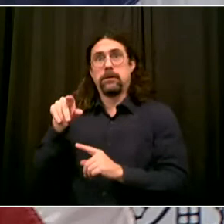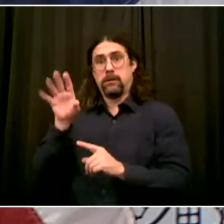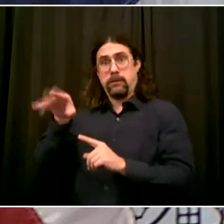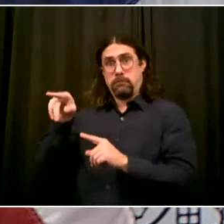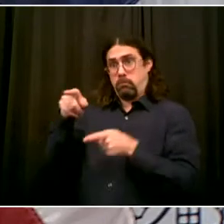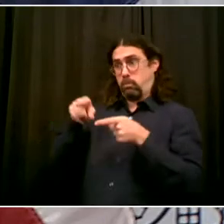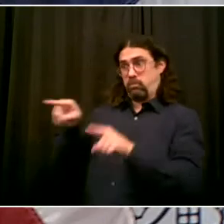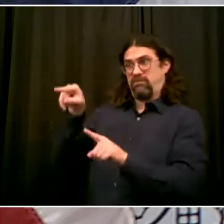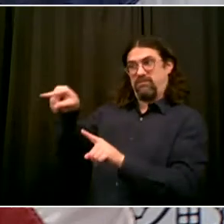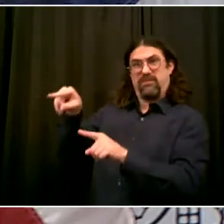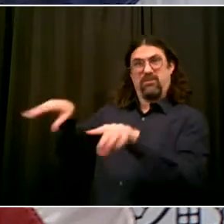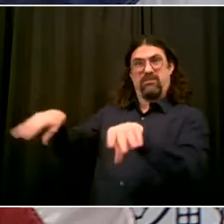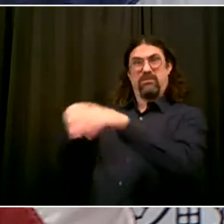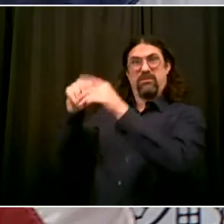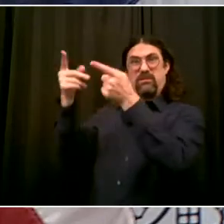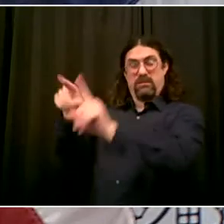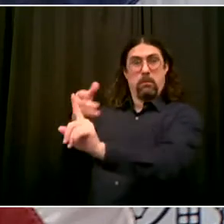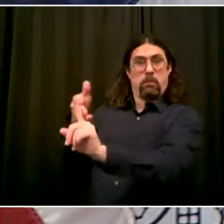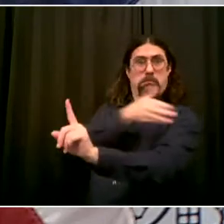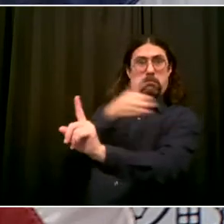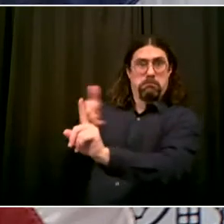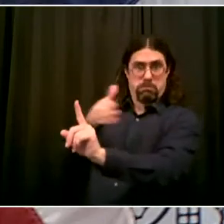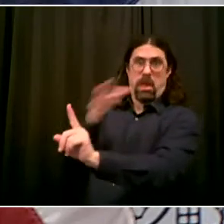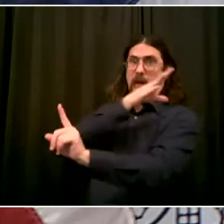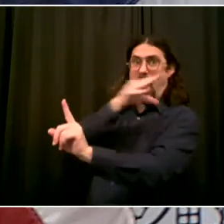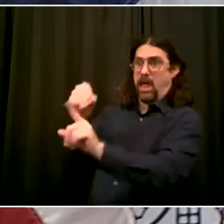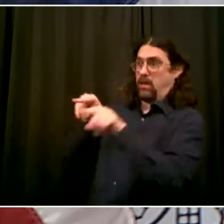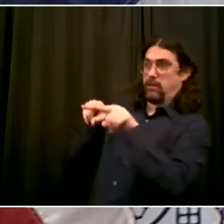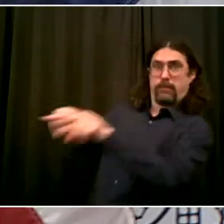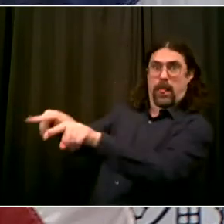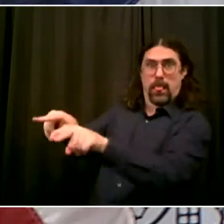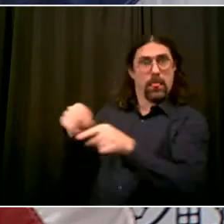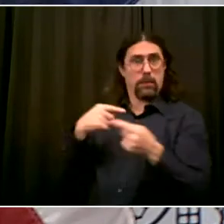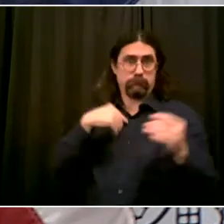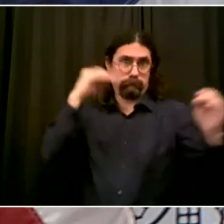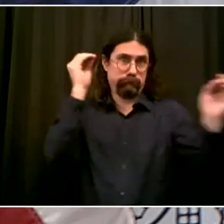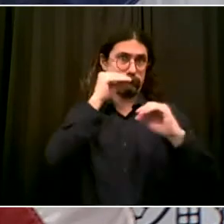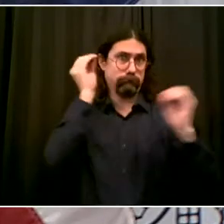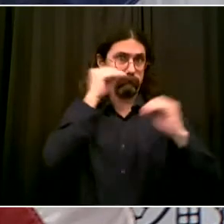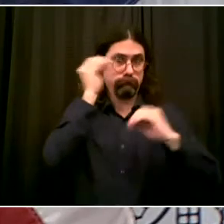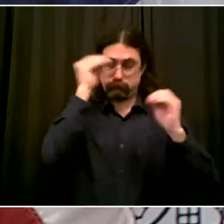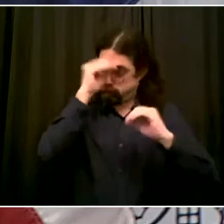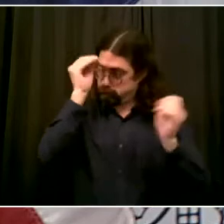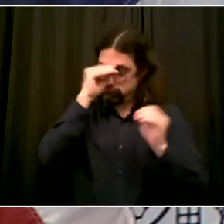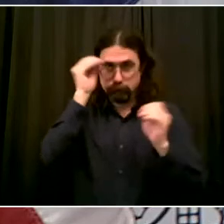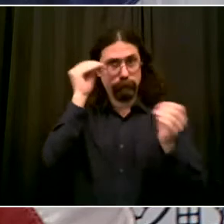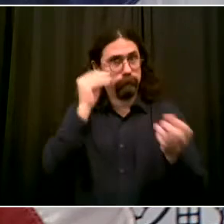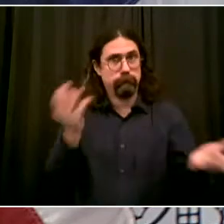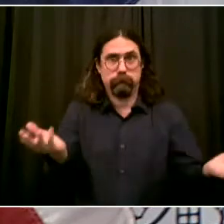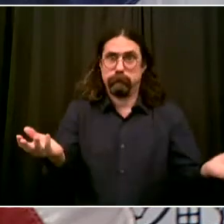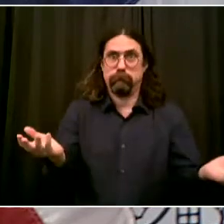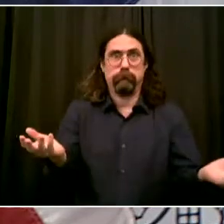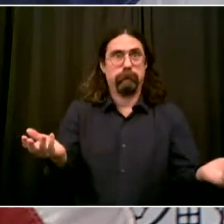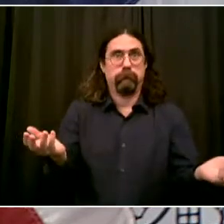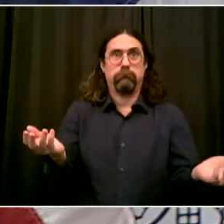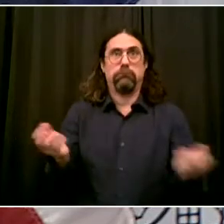THAT MUCH HAS BEEN ESTABLISHED AS WE HAVE INVESTIGATED WHAT HAPPENED. I DON'T HAVE A FULL ANSWER ON IF FOLKS IN THE FIRE